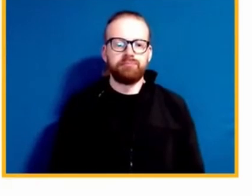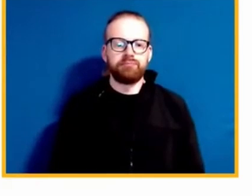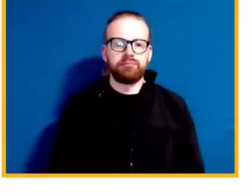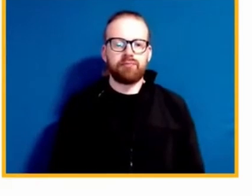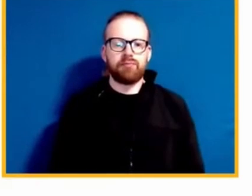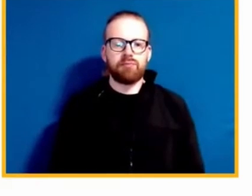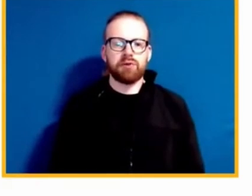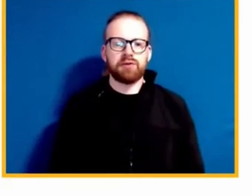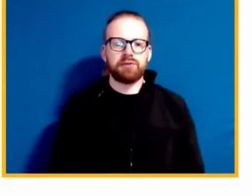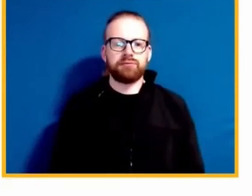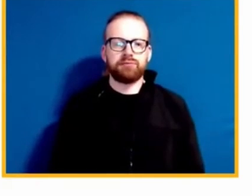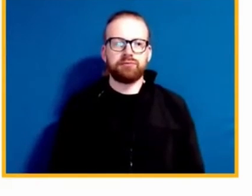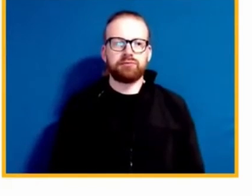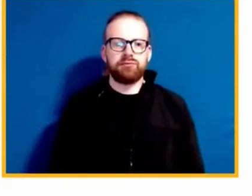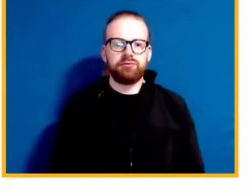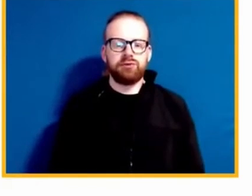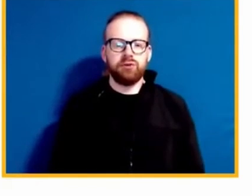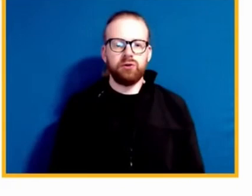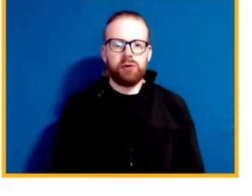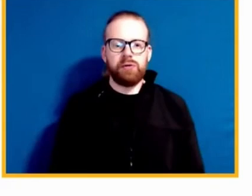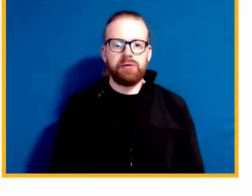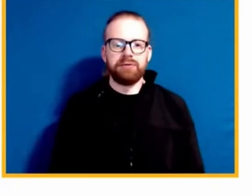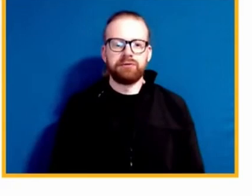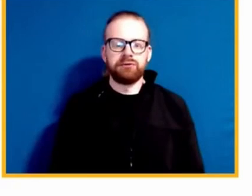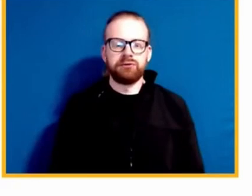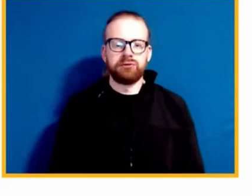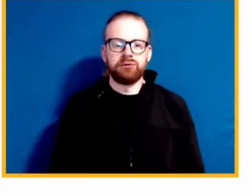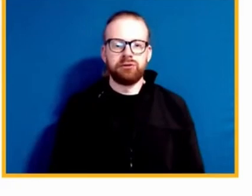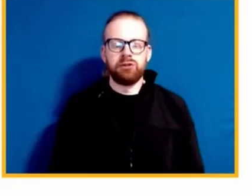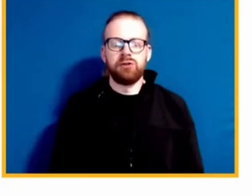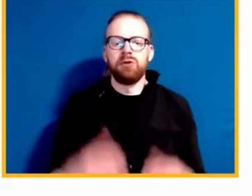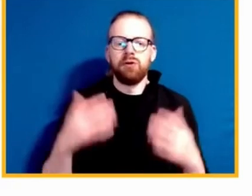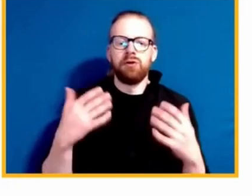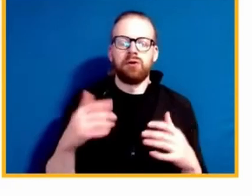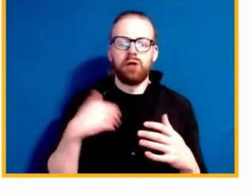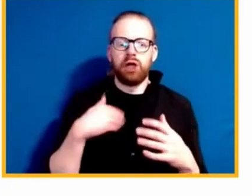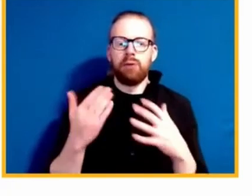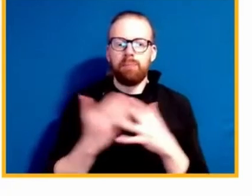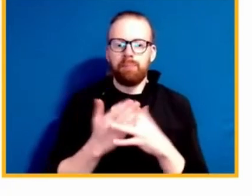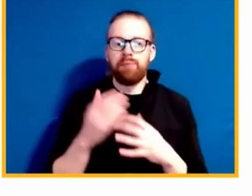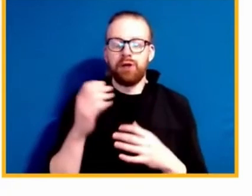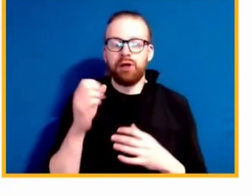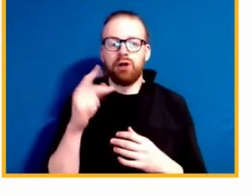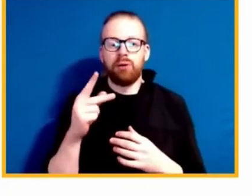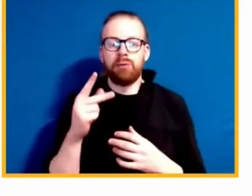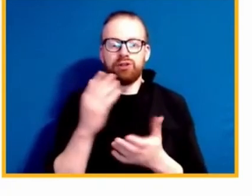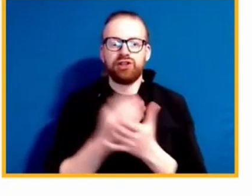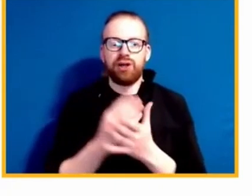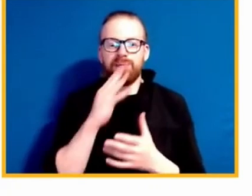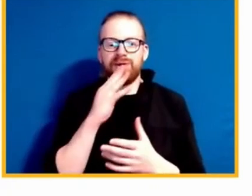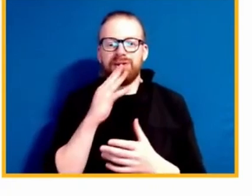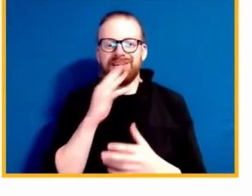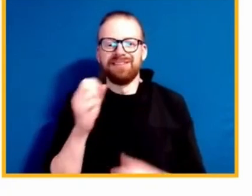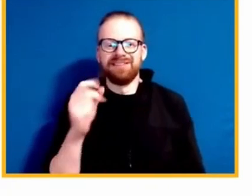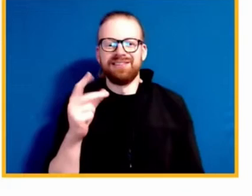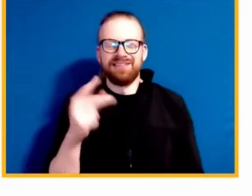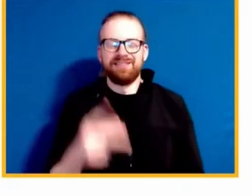[Yuki] All right, hi hi hi, all right so, Yeah, Zeke first of all, you need to take a break. It's okay to stop talking. It's all right. Okay?